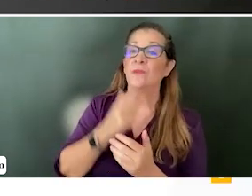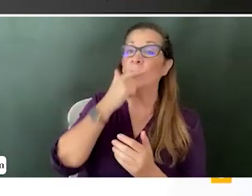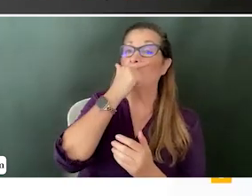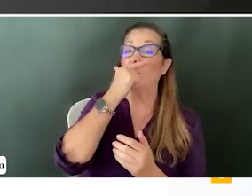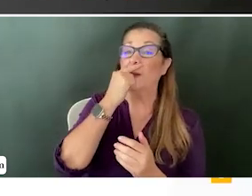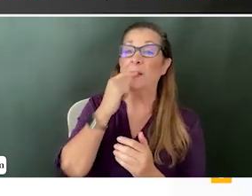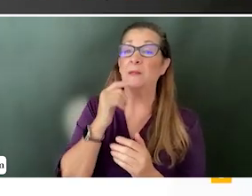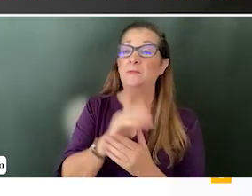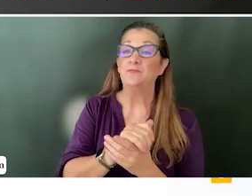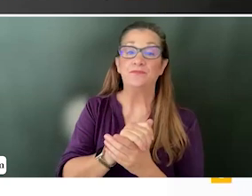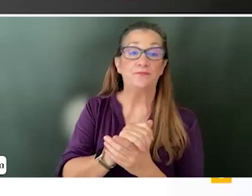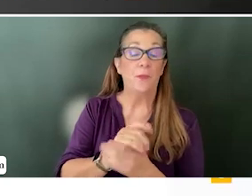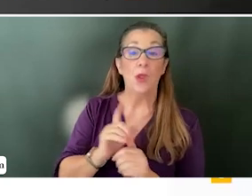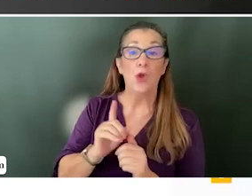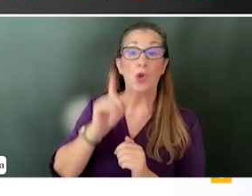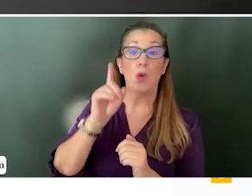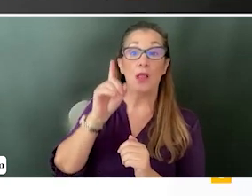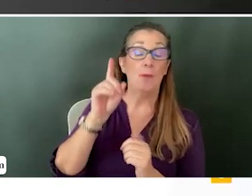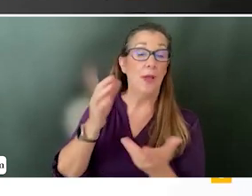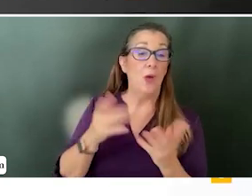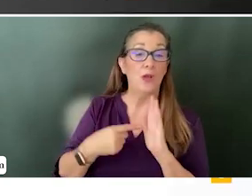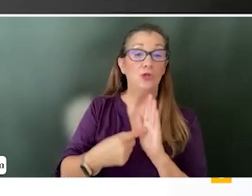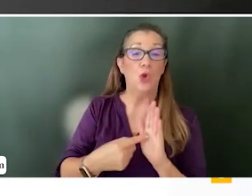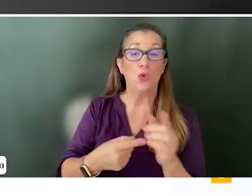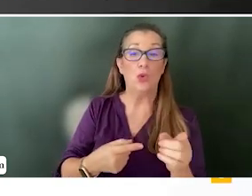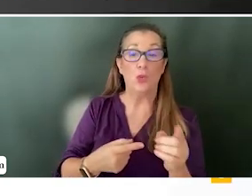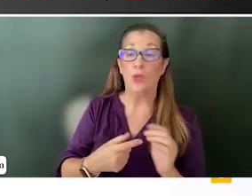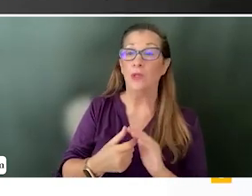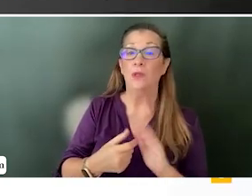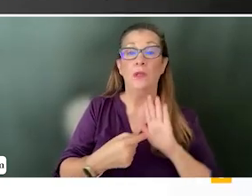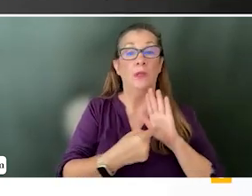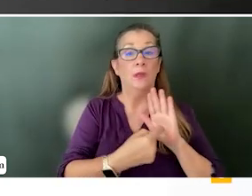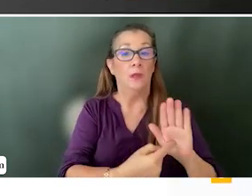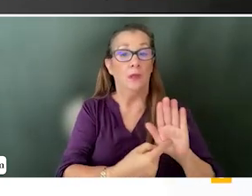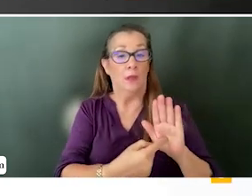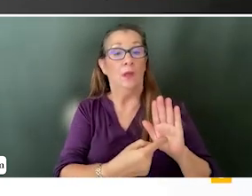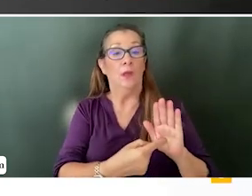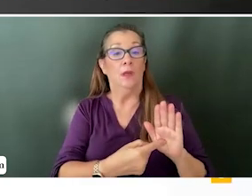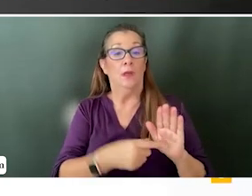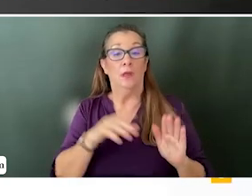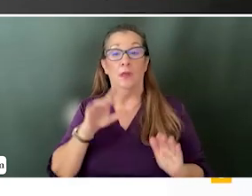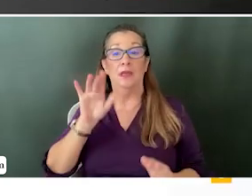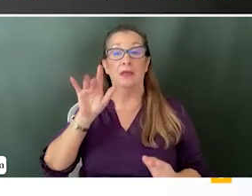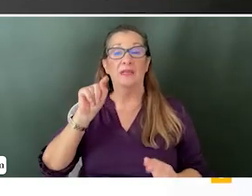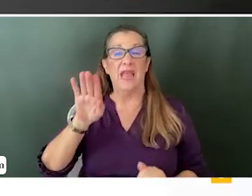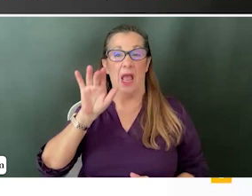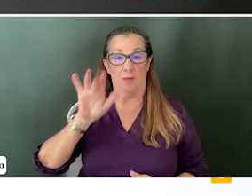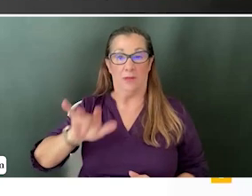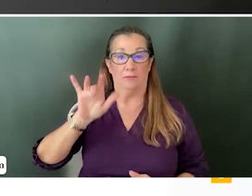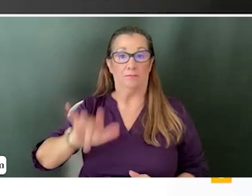Going up. I want to show you guys, um, just by tabbing through on this image.